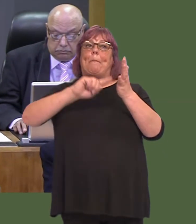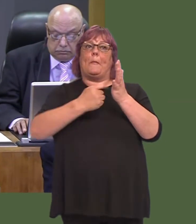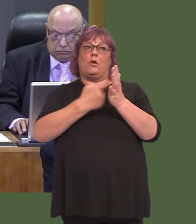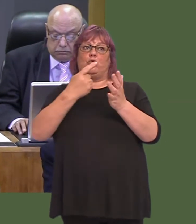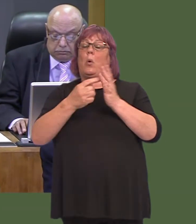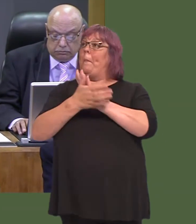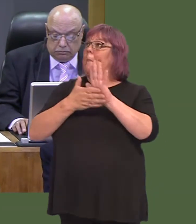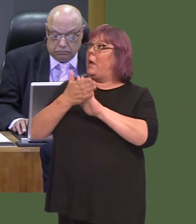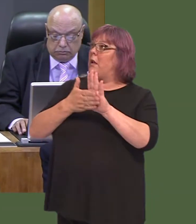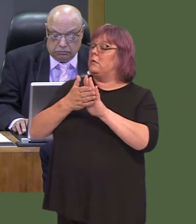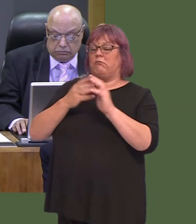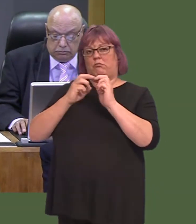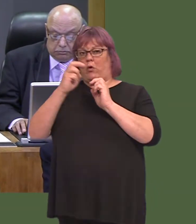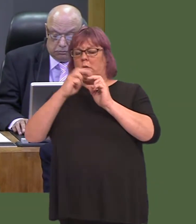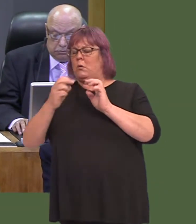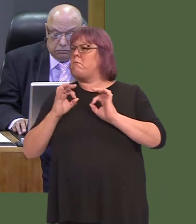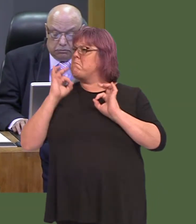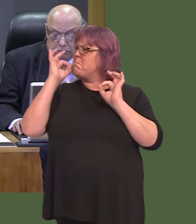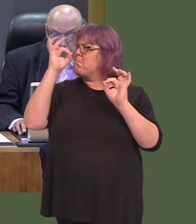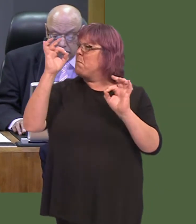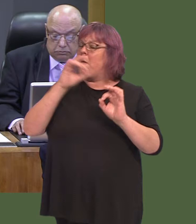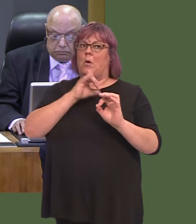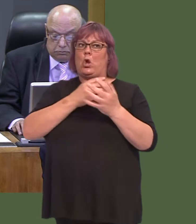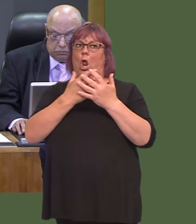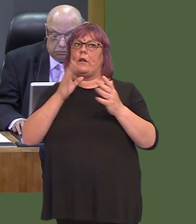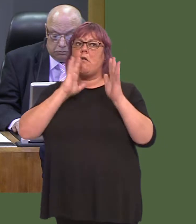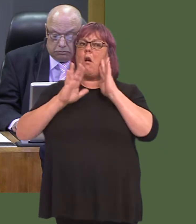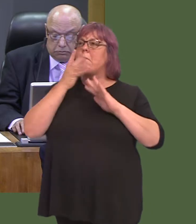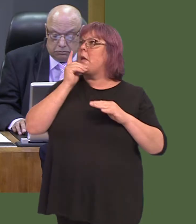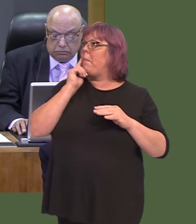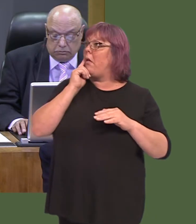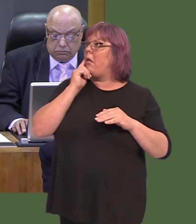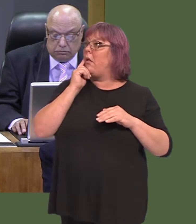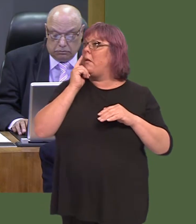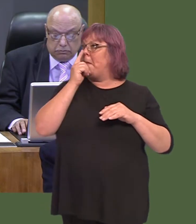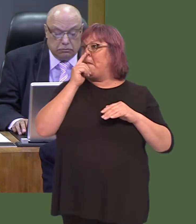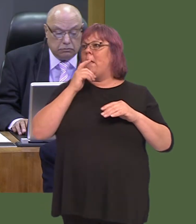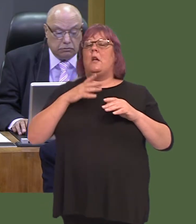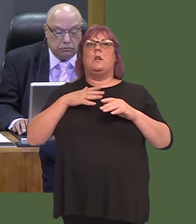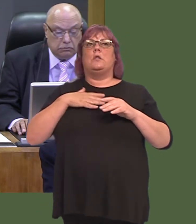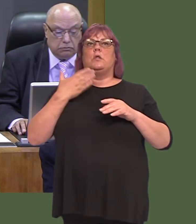provides excellent transport, because a lot of younger people do not want their lives